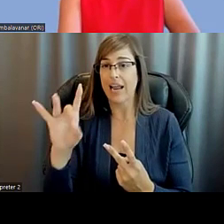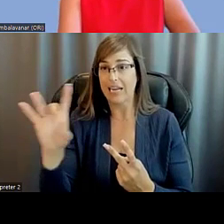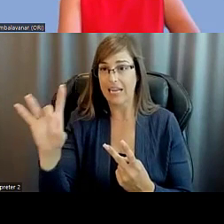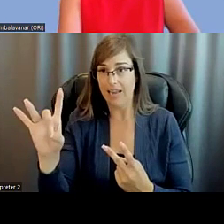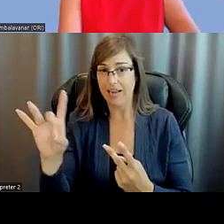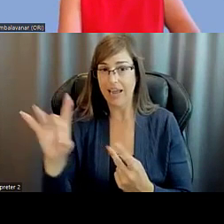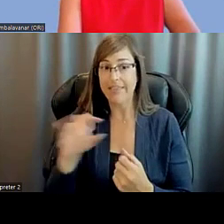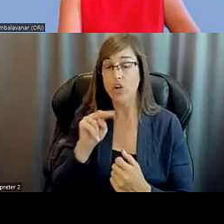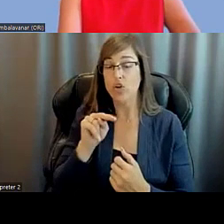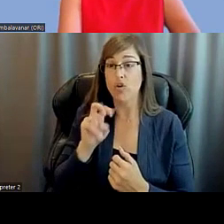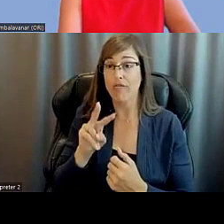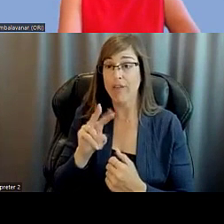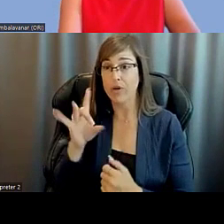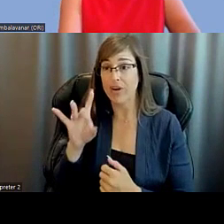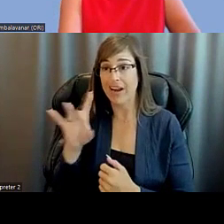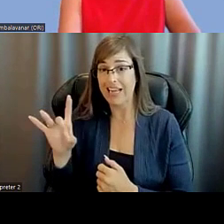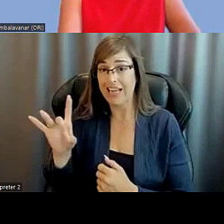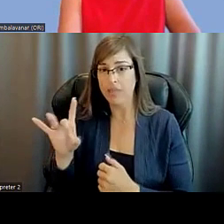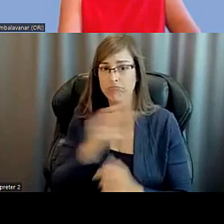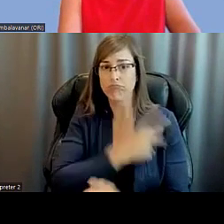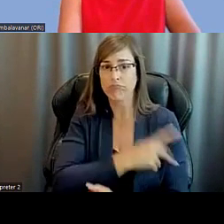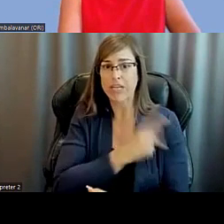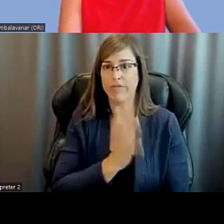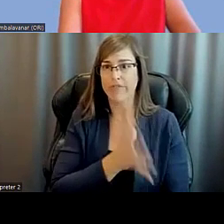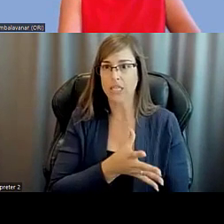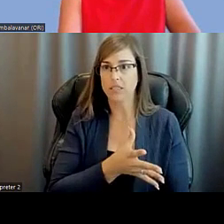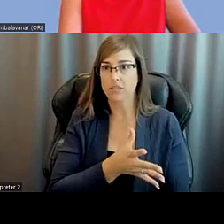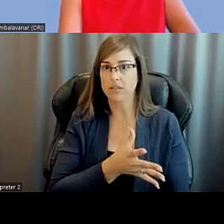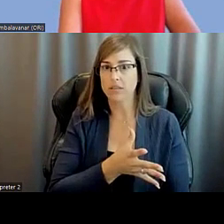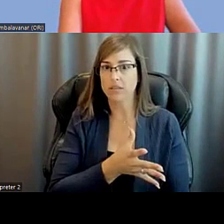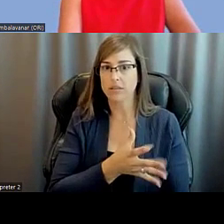The patient is fine in these dates.